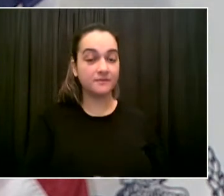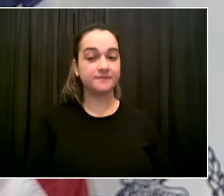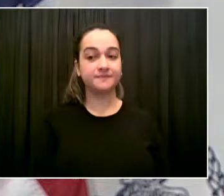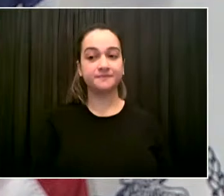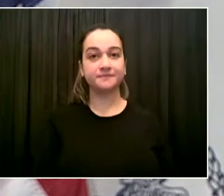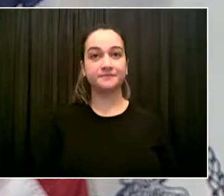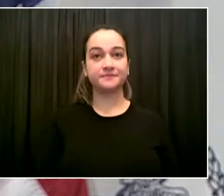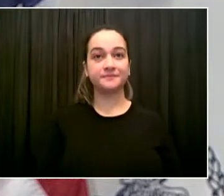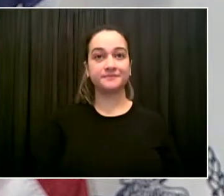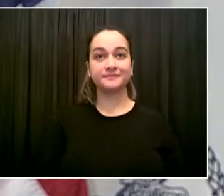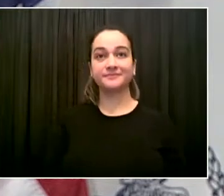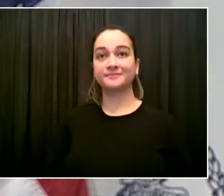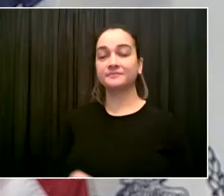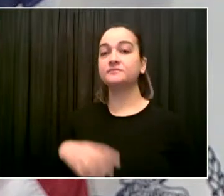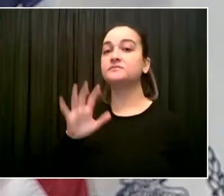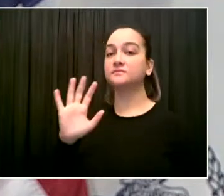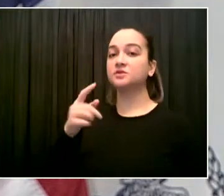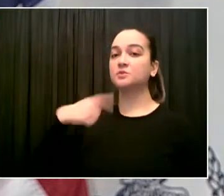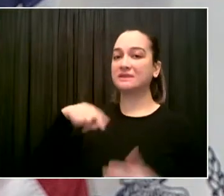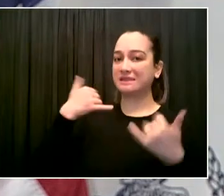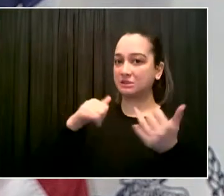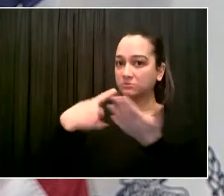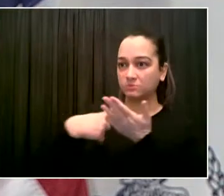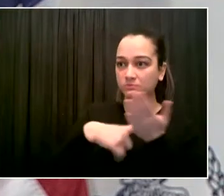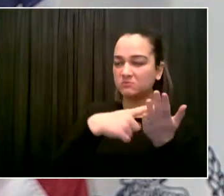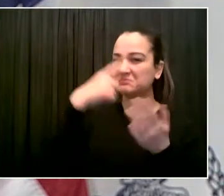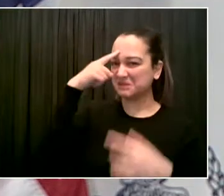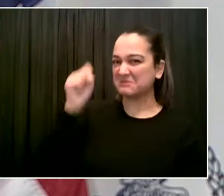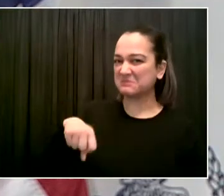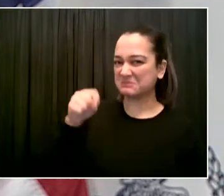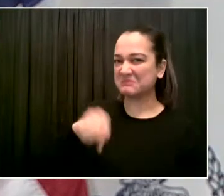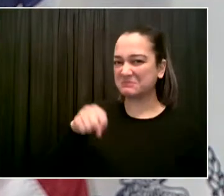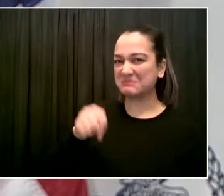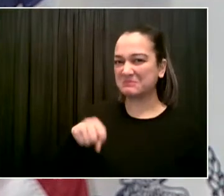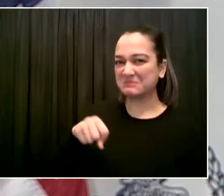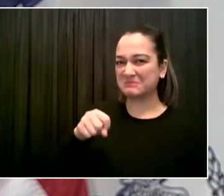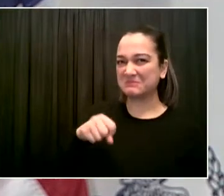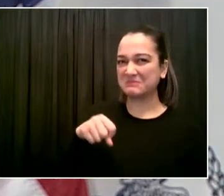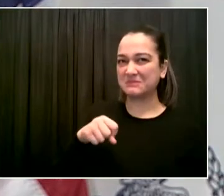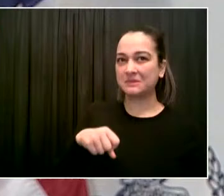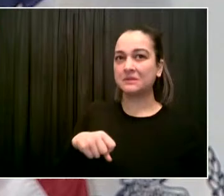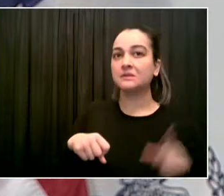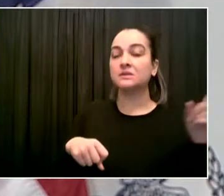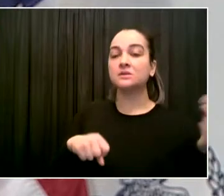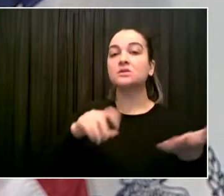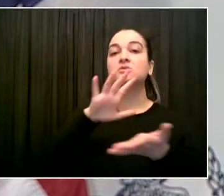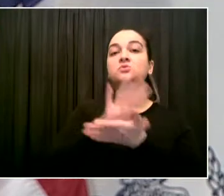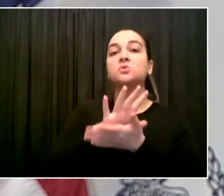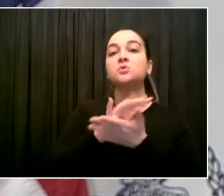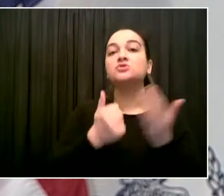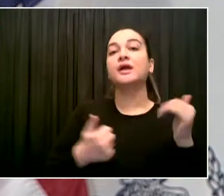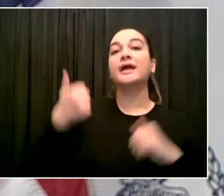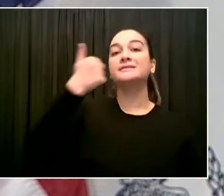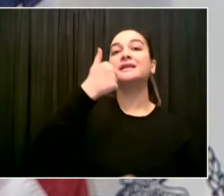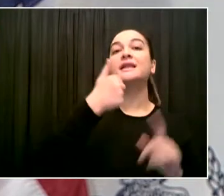OPTIONAL FOR ALL FAMILIES? THIS IS SOMETHINGG WE'RE LOOKING AT RIGHT NOW, OUR CHANCELLOR PORTER TALKED ABABOUT WANTITIG NT REACH EVERY